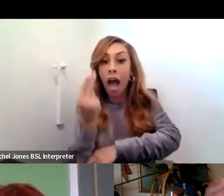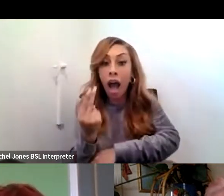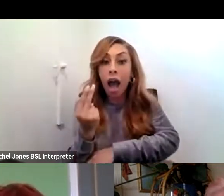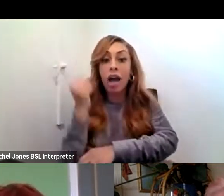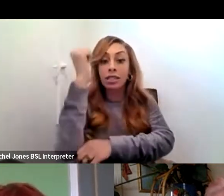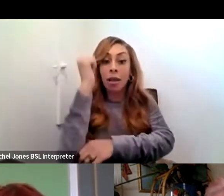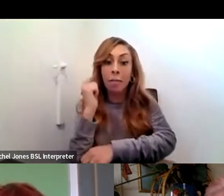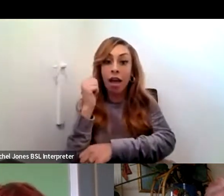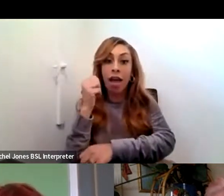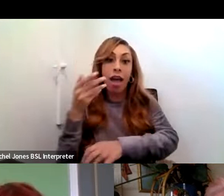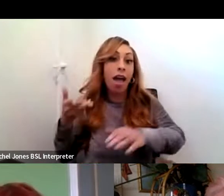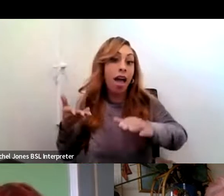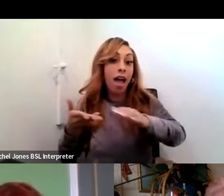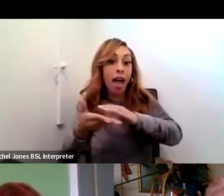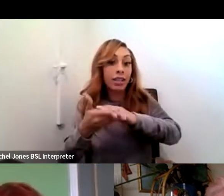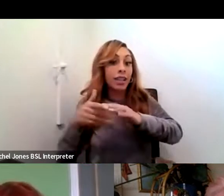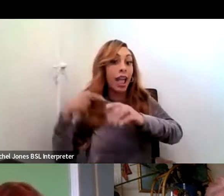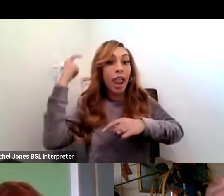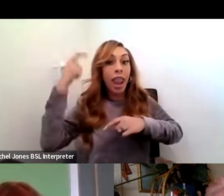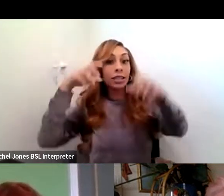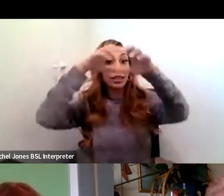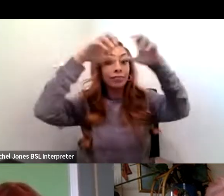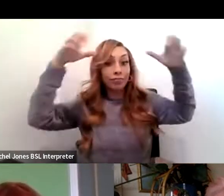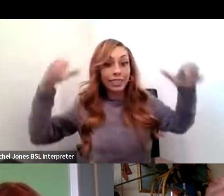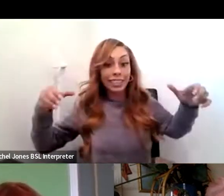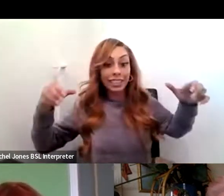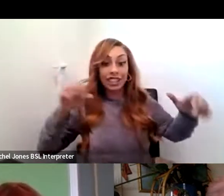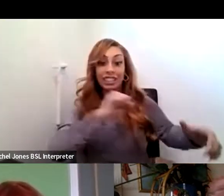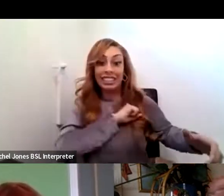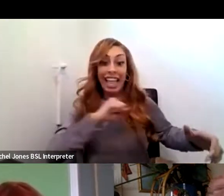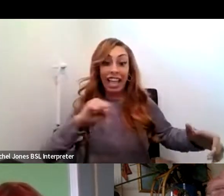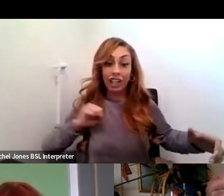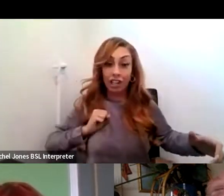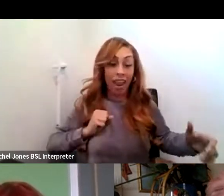while they were waiting to convert it, so we had the free run of the place and it was amazing.